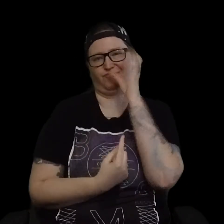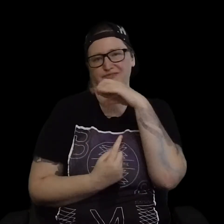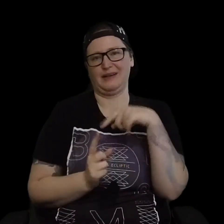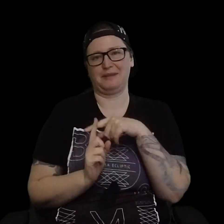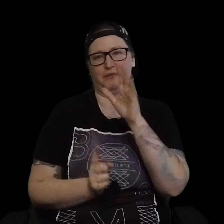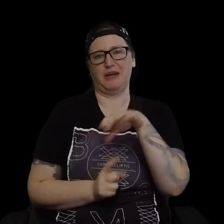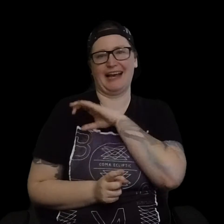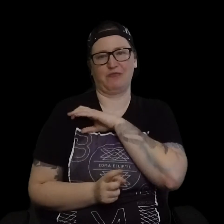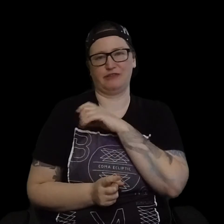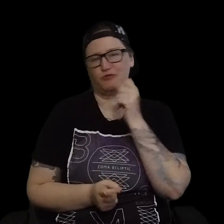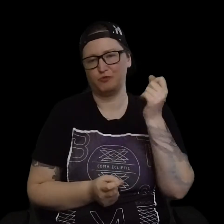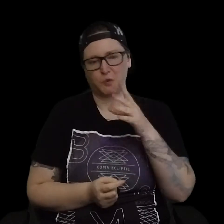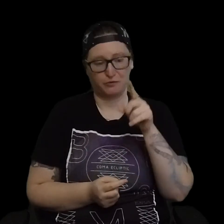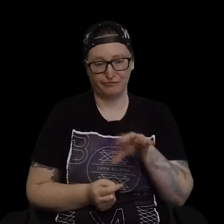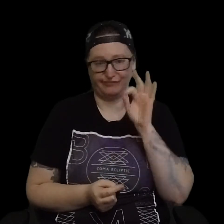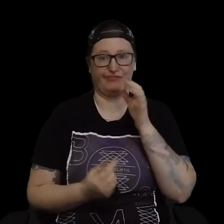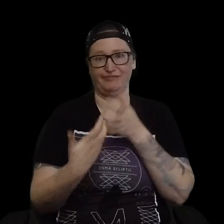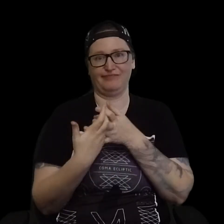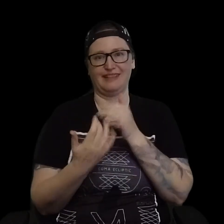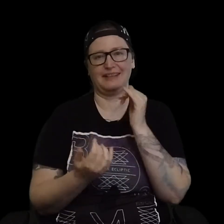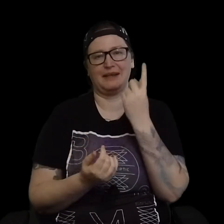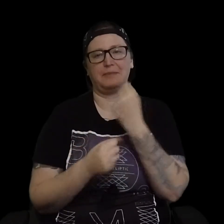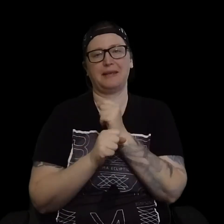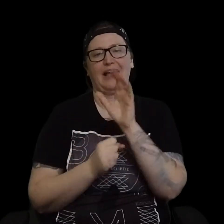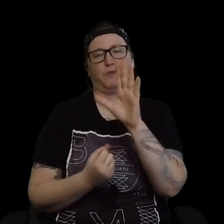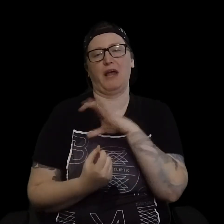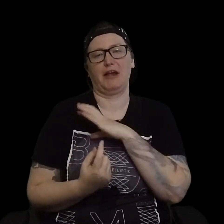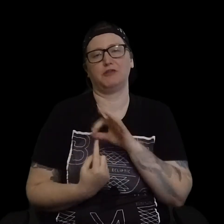so something kind of unique and odd about your characters you can throw for that and pick one